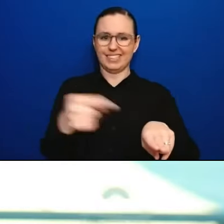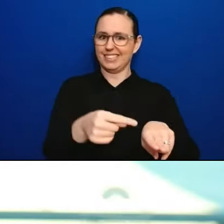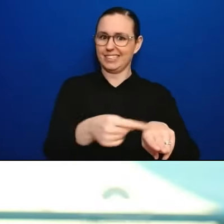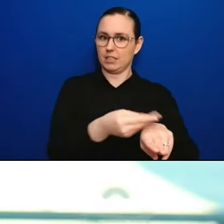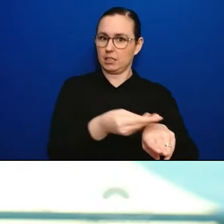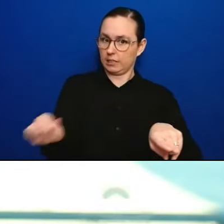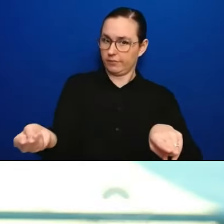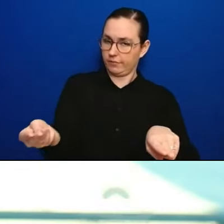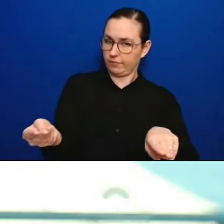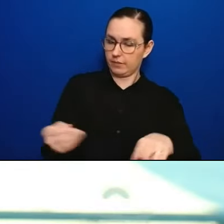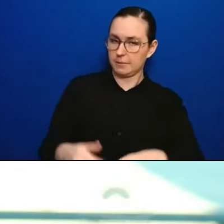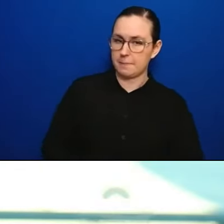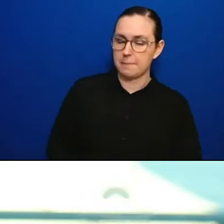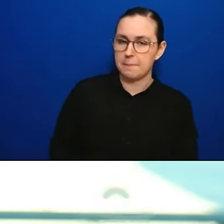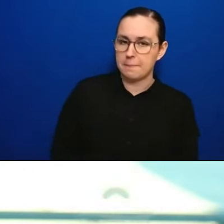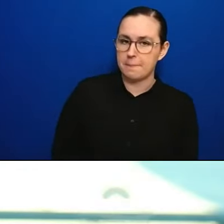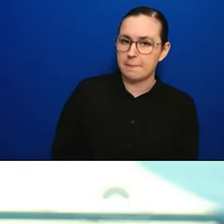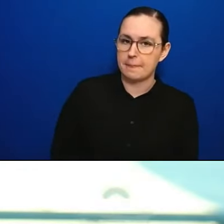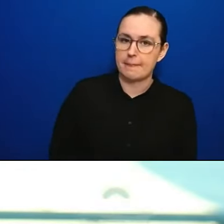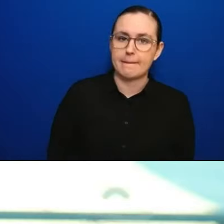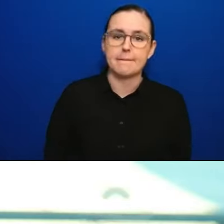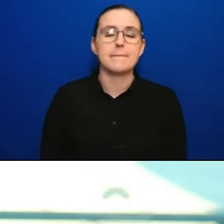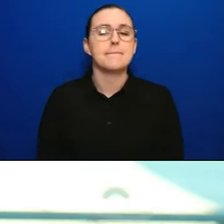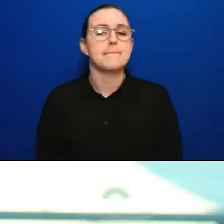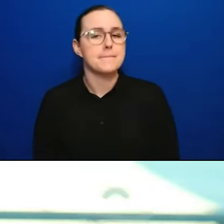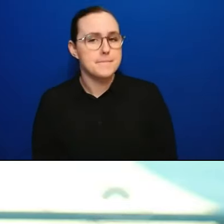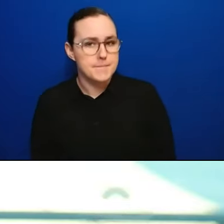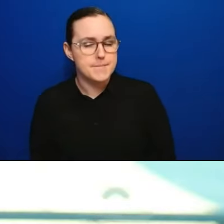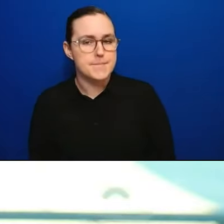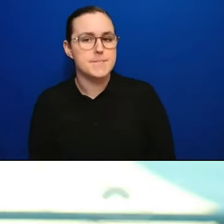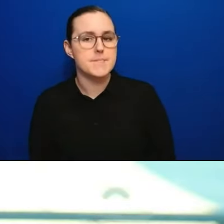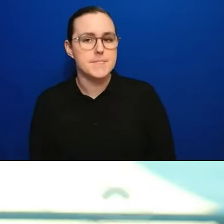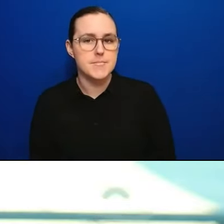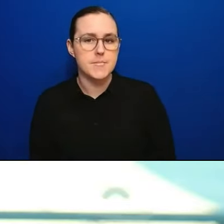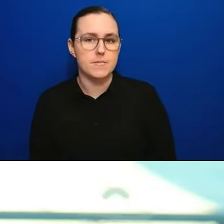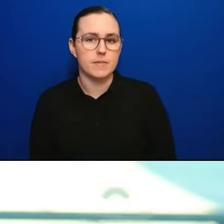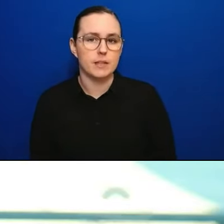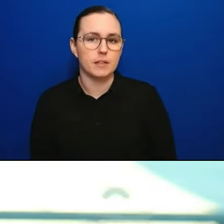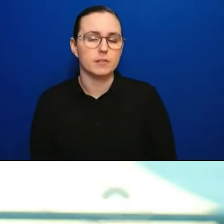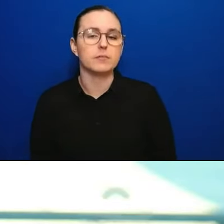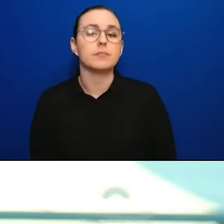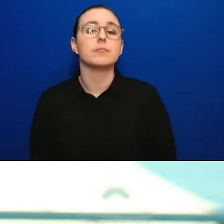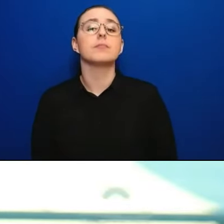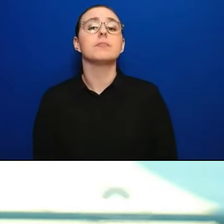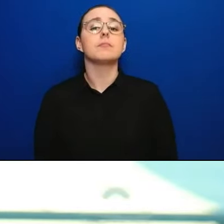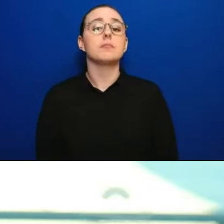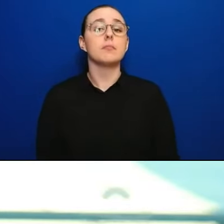to hospital for a non-COVID reason then end up being positive for COVID, did they get it there?